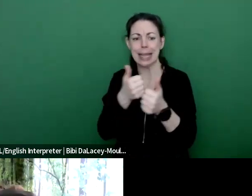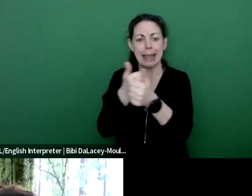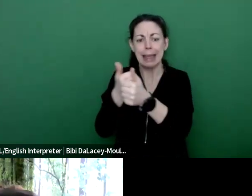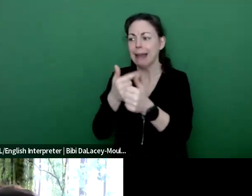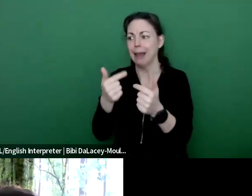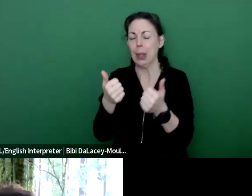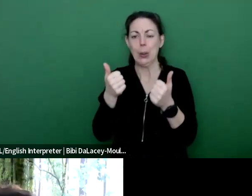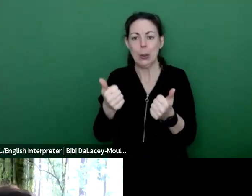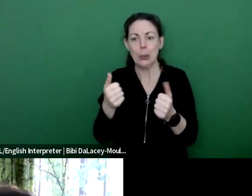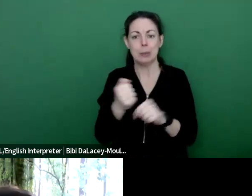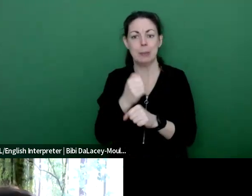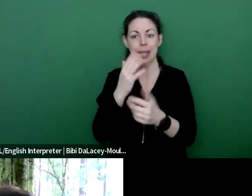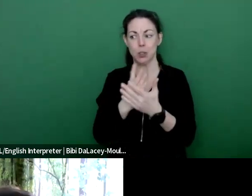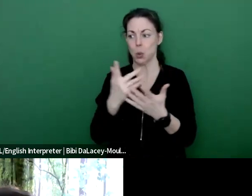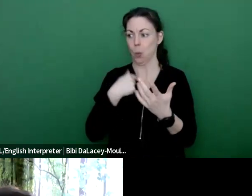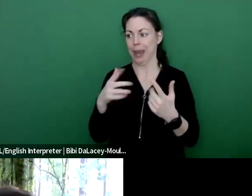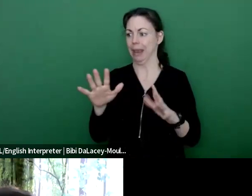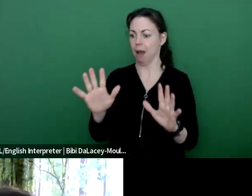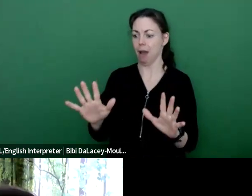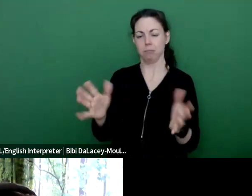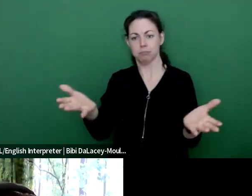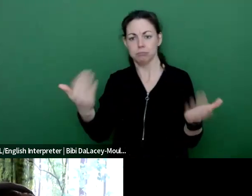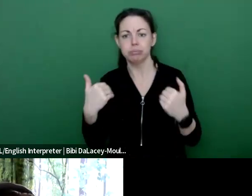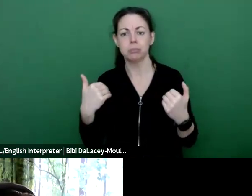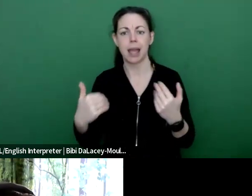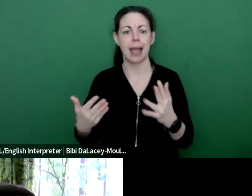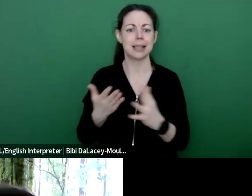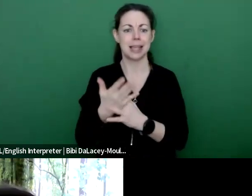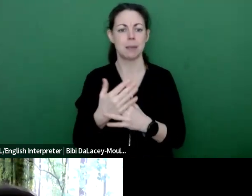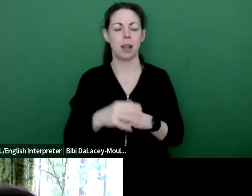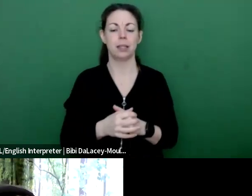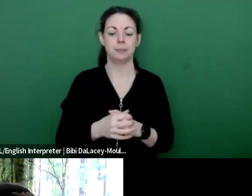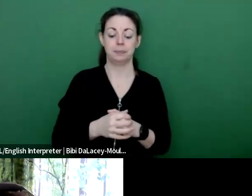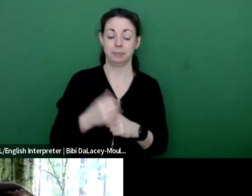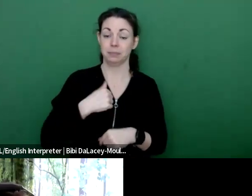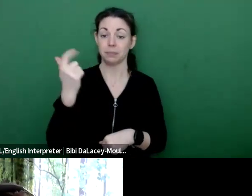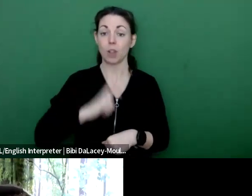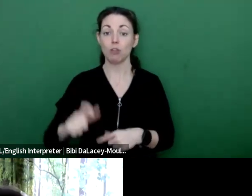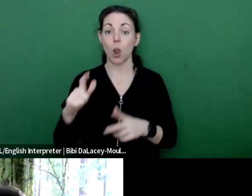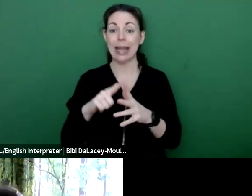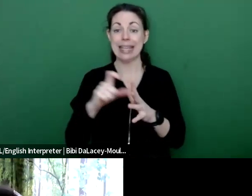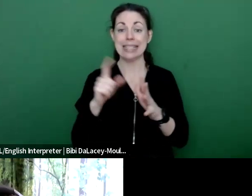through an EDI lens. So my role is EDI. I also took on careers a couple